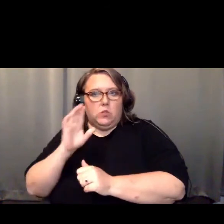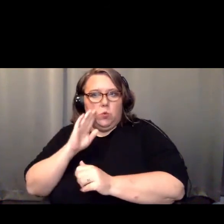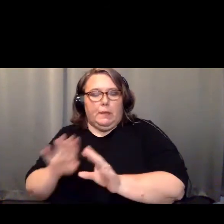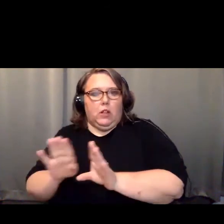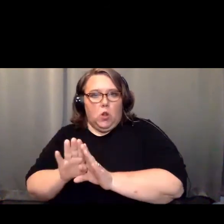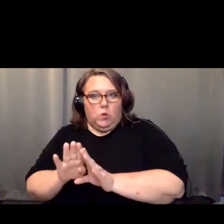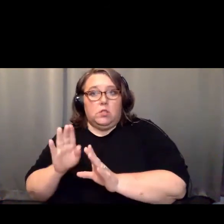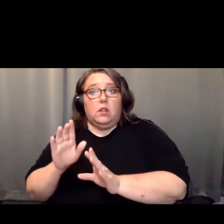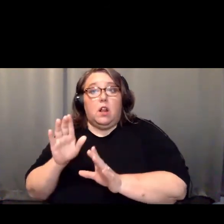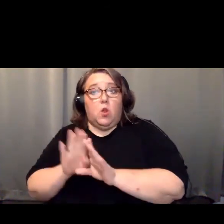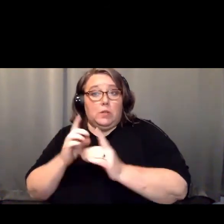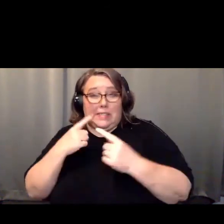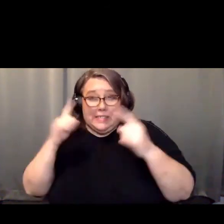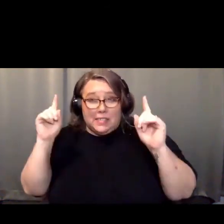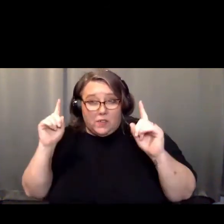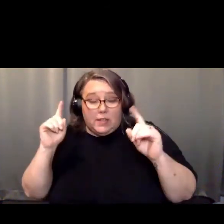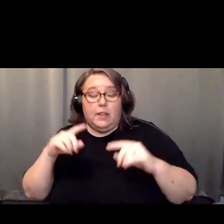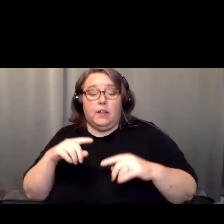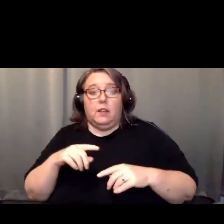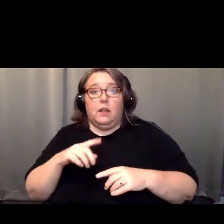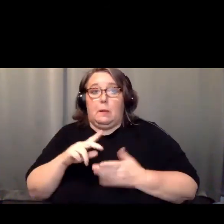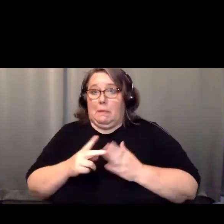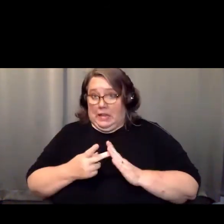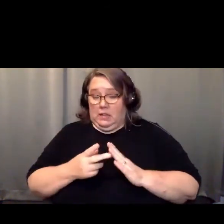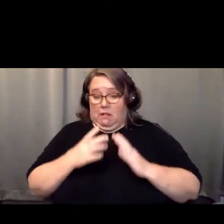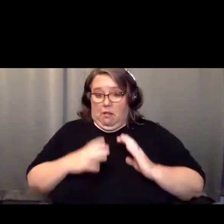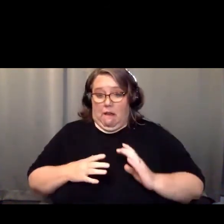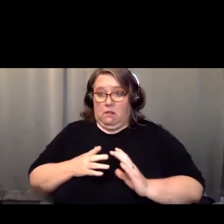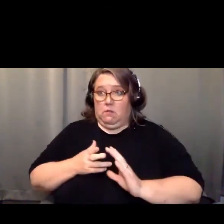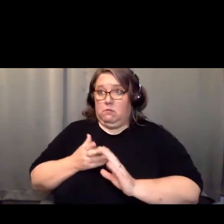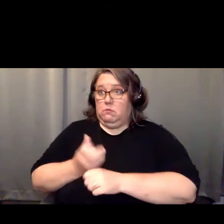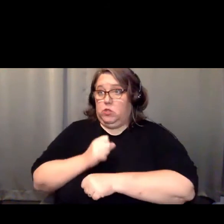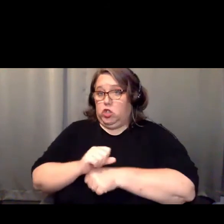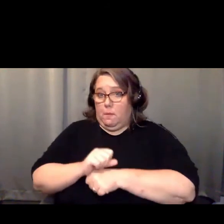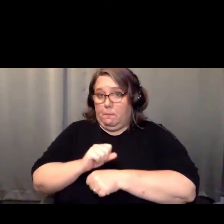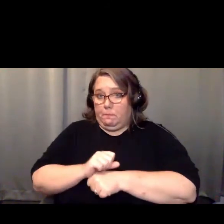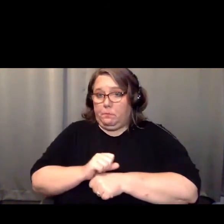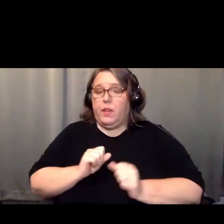the client has to reach at least 90 days of employment, that employment has to be stable